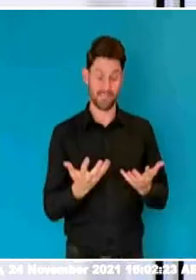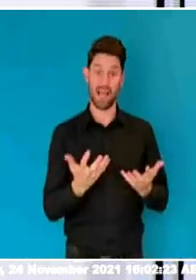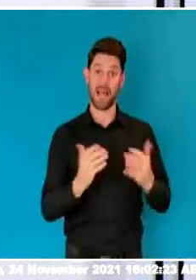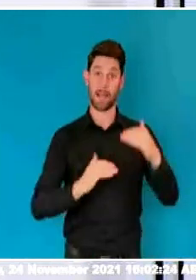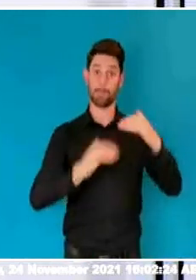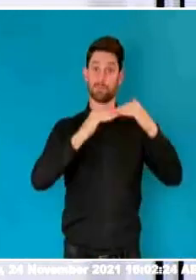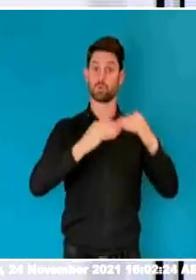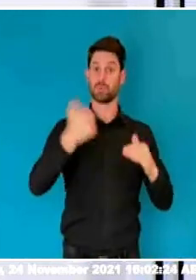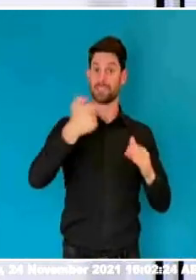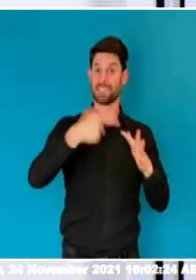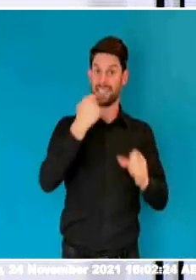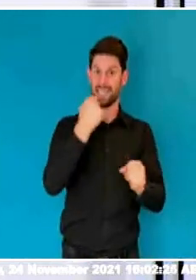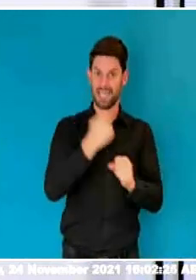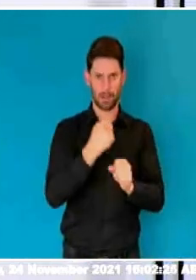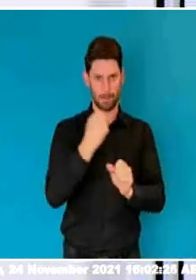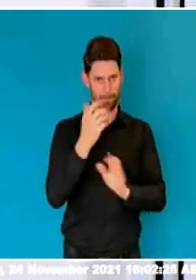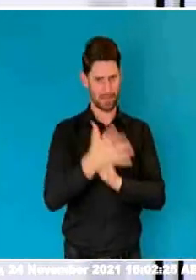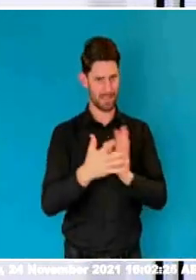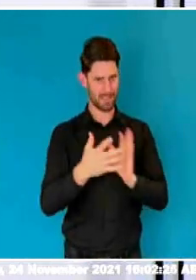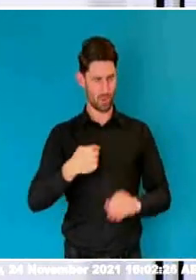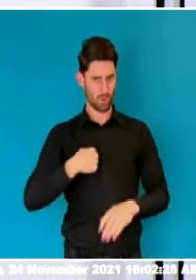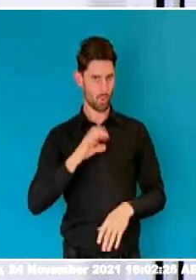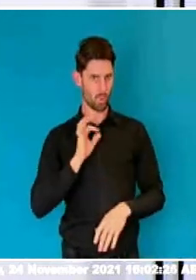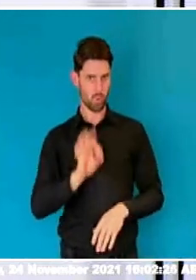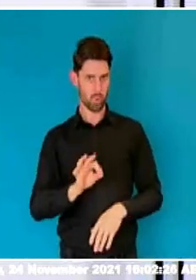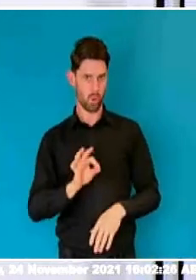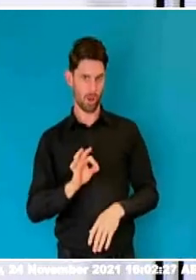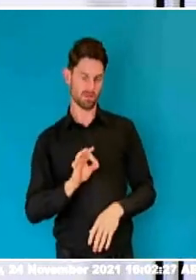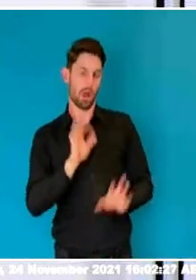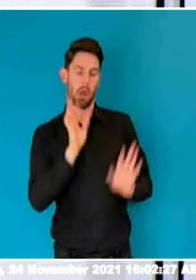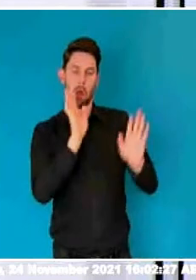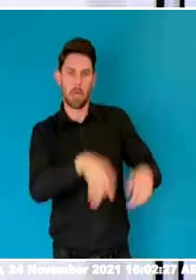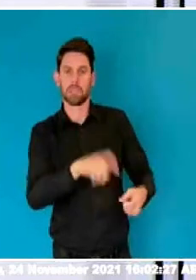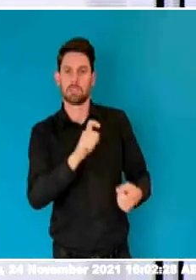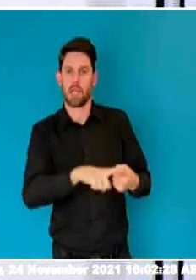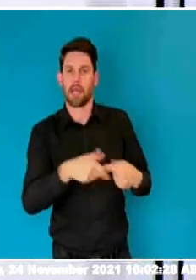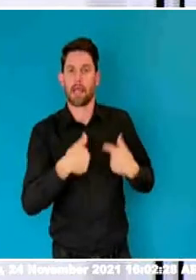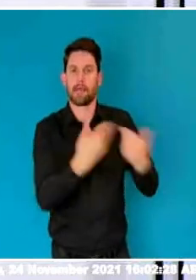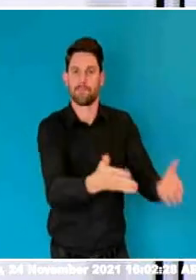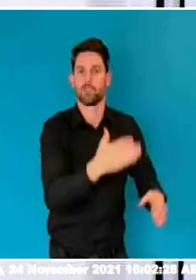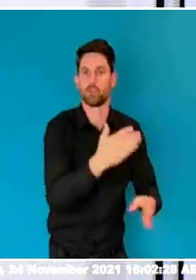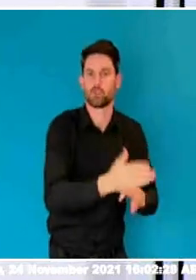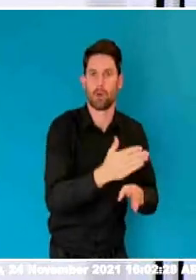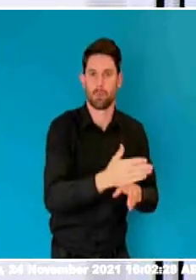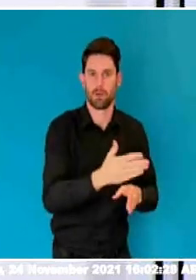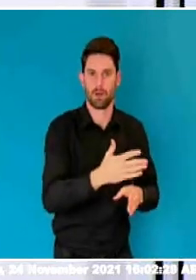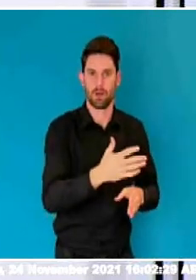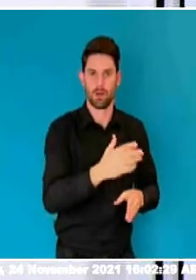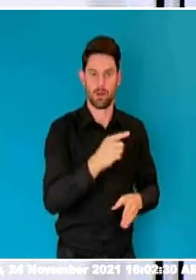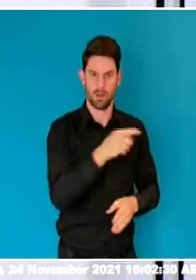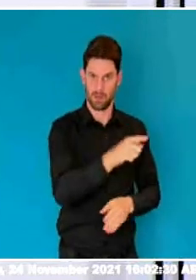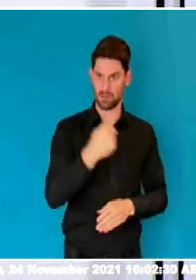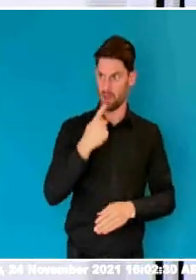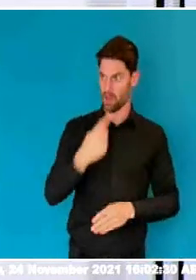it would be extremely irresponsible of us to put people into roles where we know people have to lift up to 16 kilos each day.